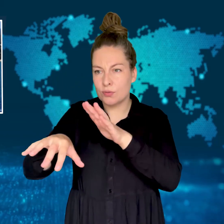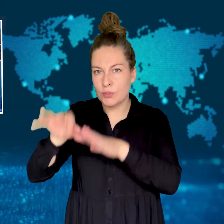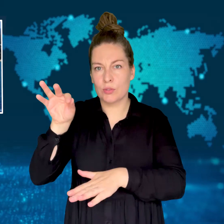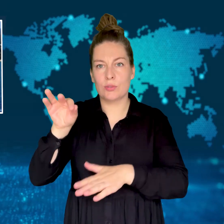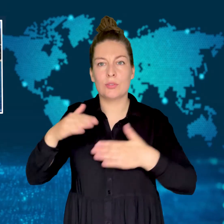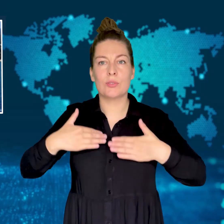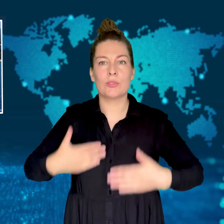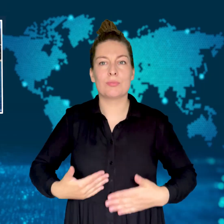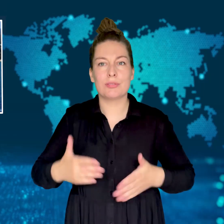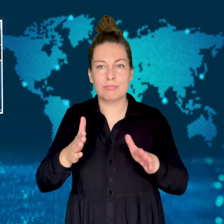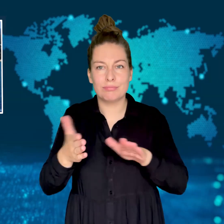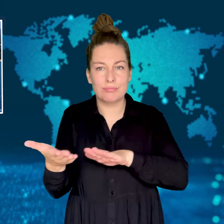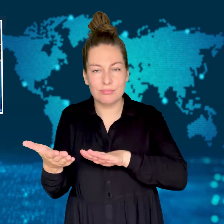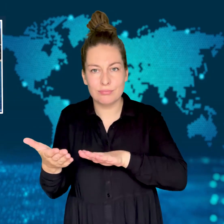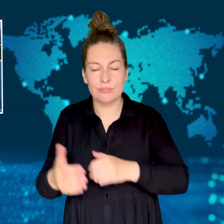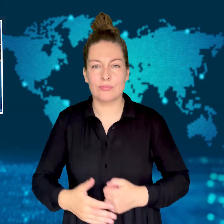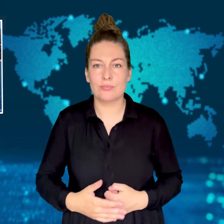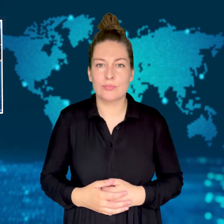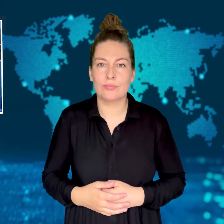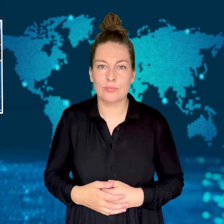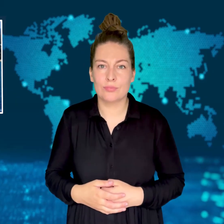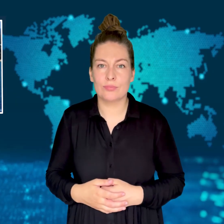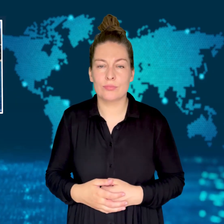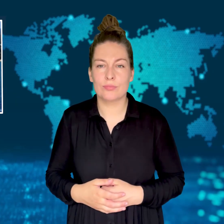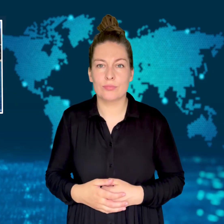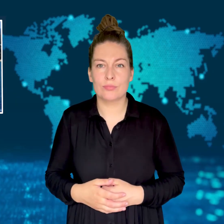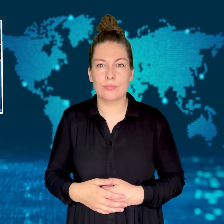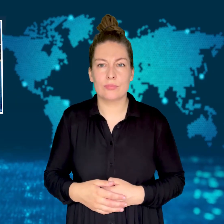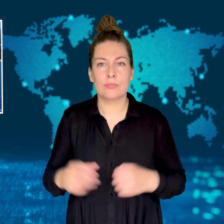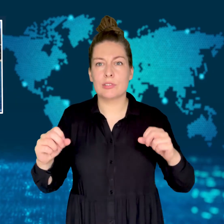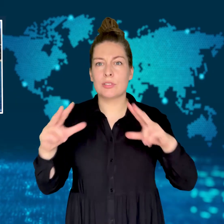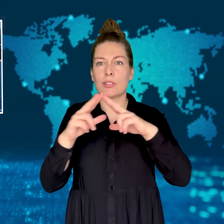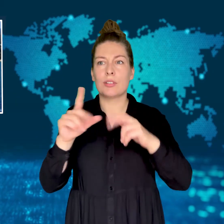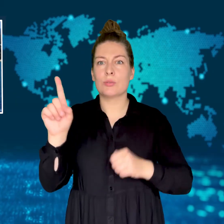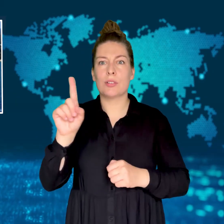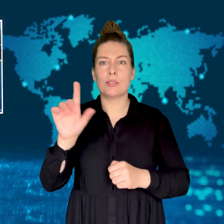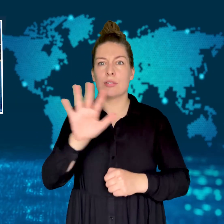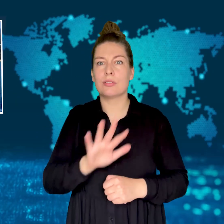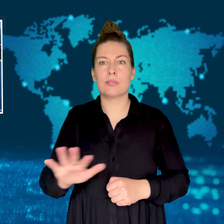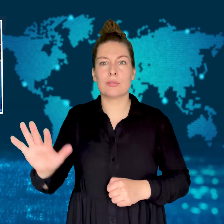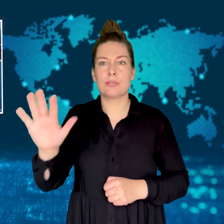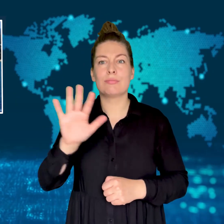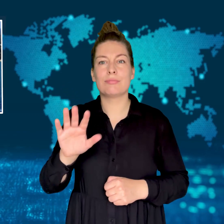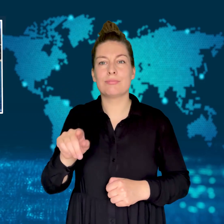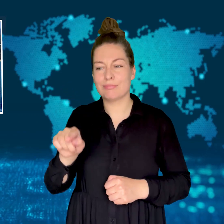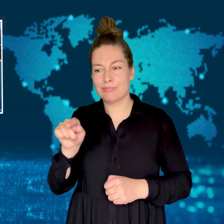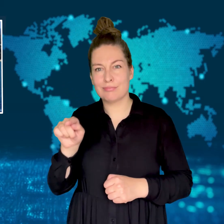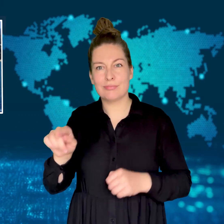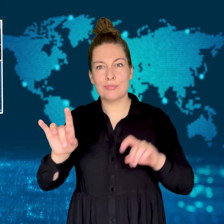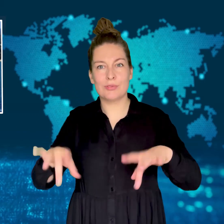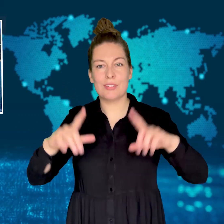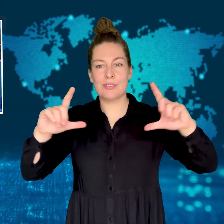Sydney is the capital of New South Wales in Australia.